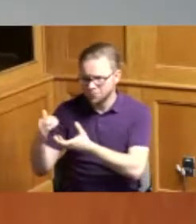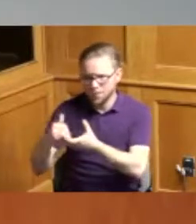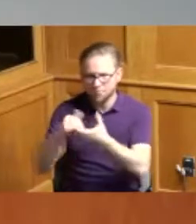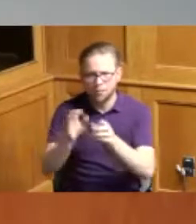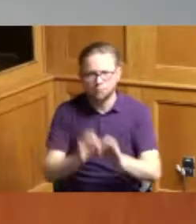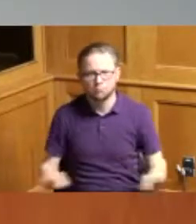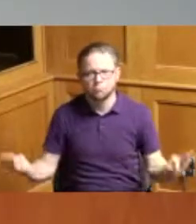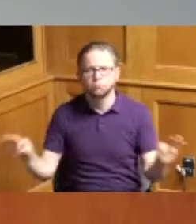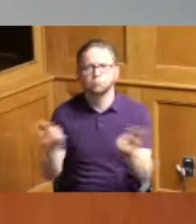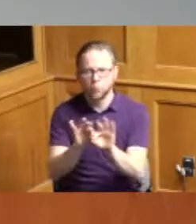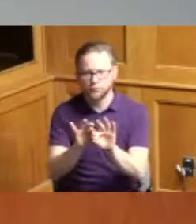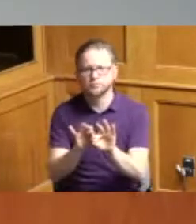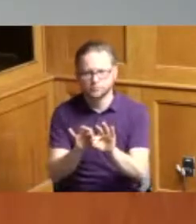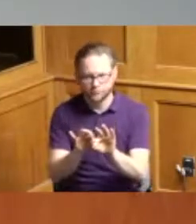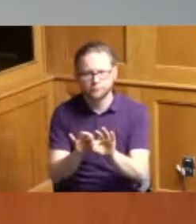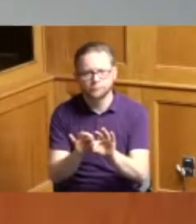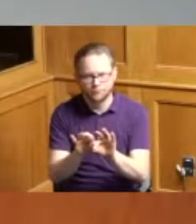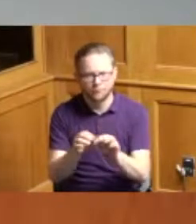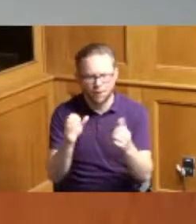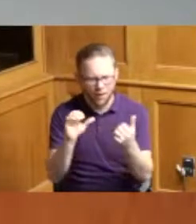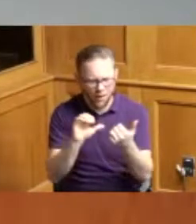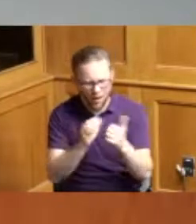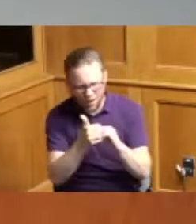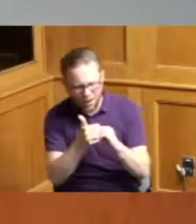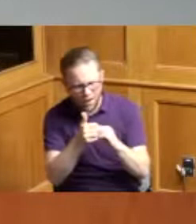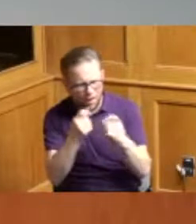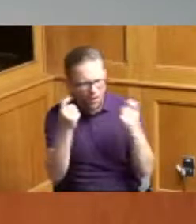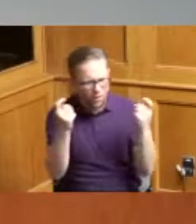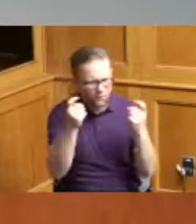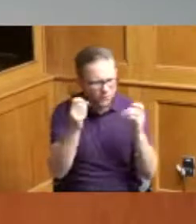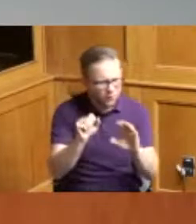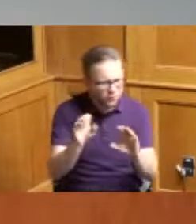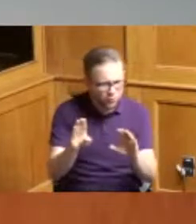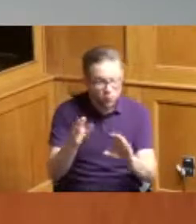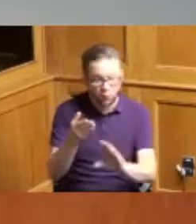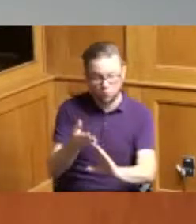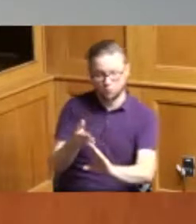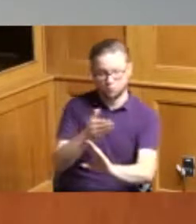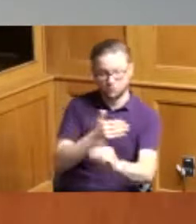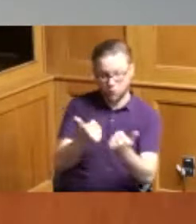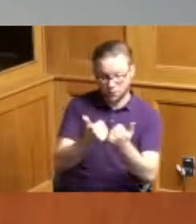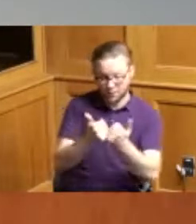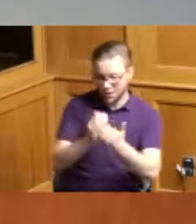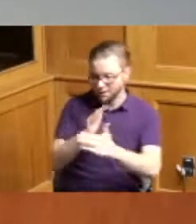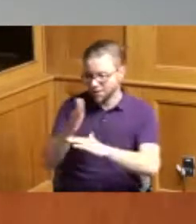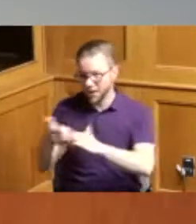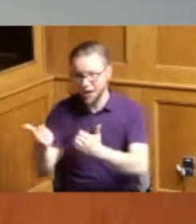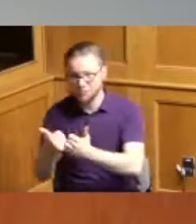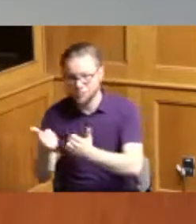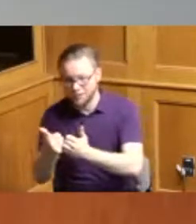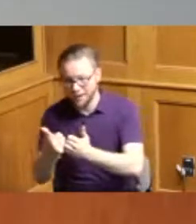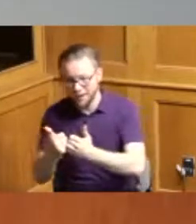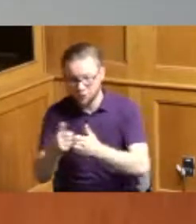how we can celebrate the Super Bowl both before and after the event and on the day of so I'm very